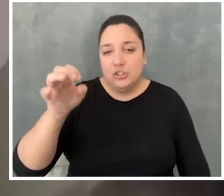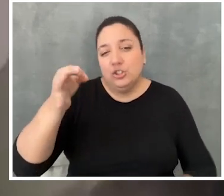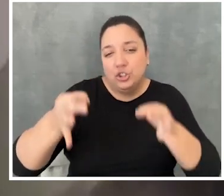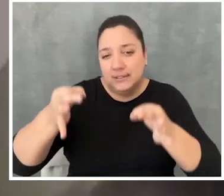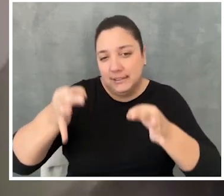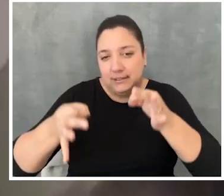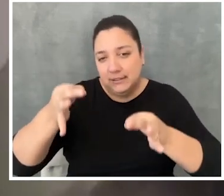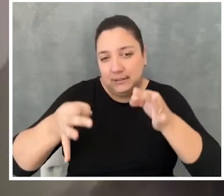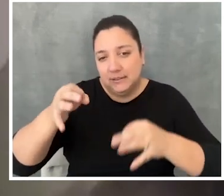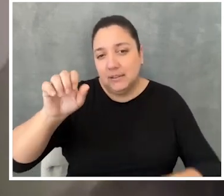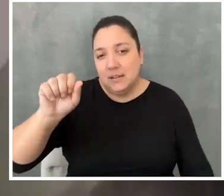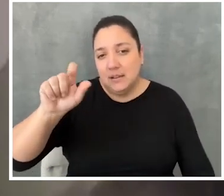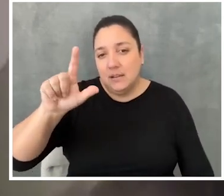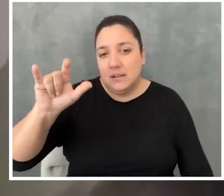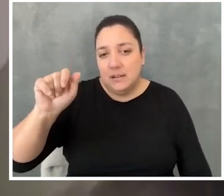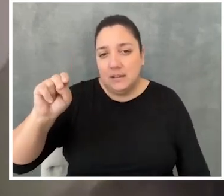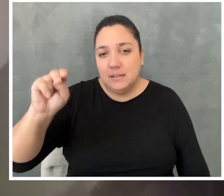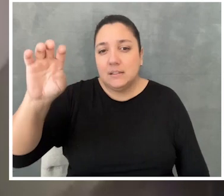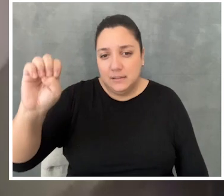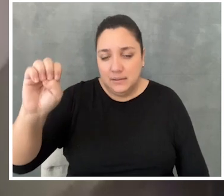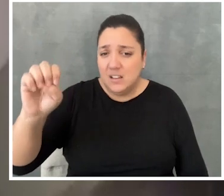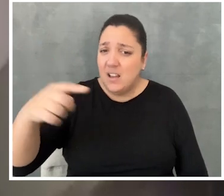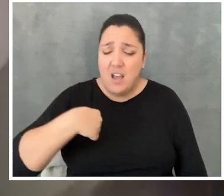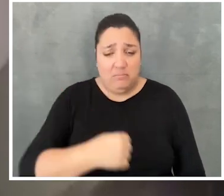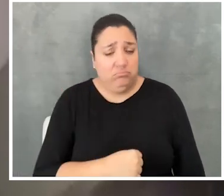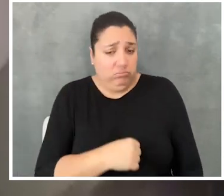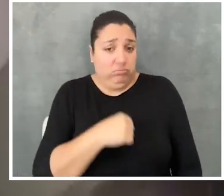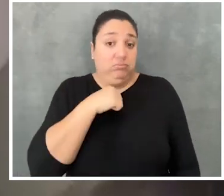which I am very proud to coordinate.